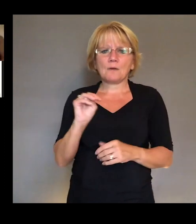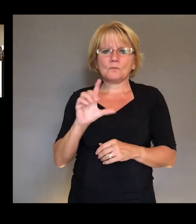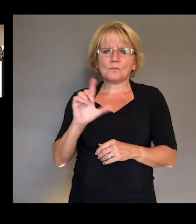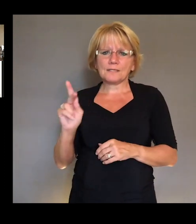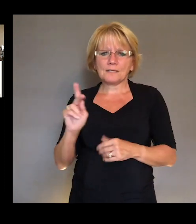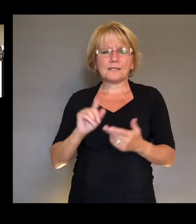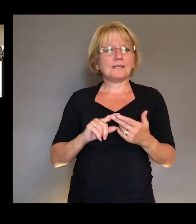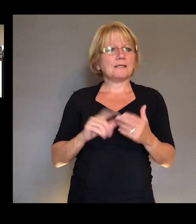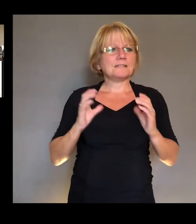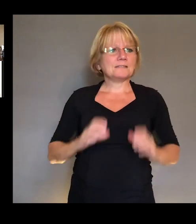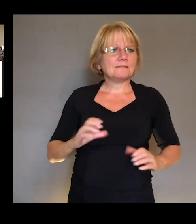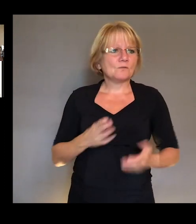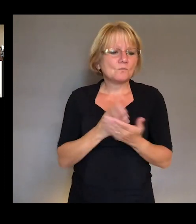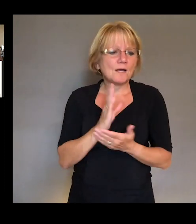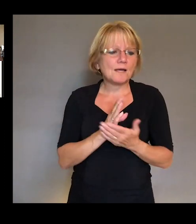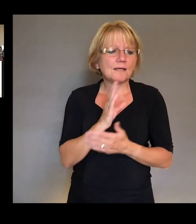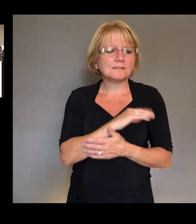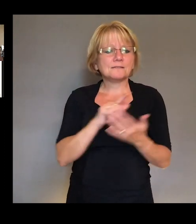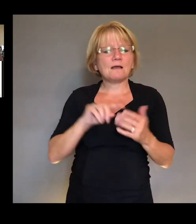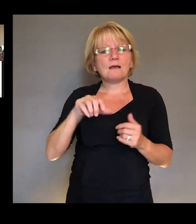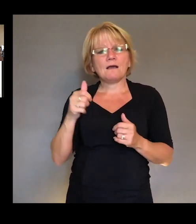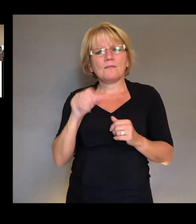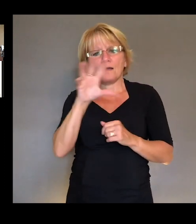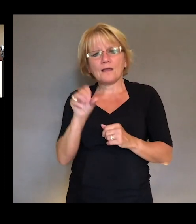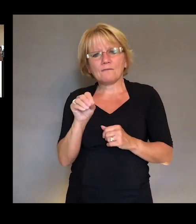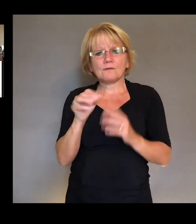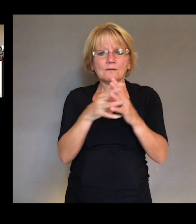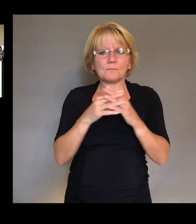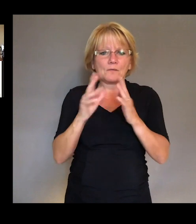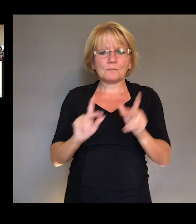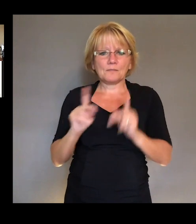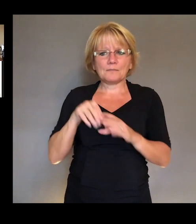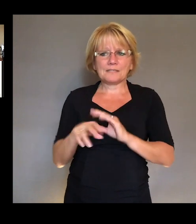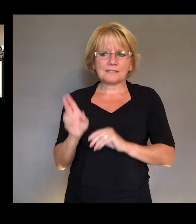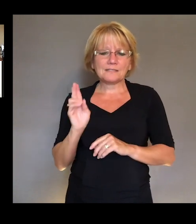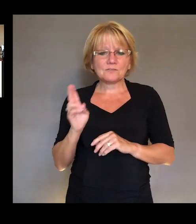when we talked about civil rights. When we talk about all the African American people in history,